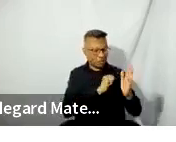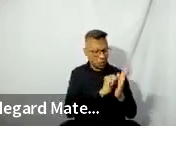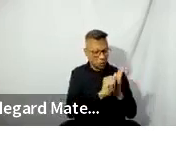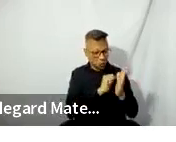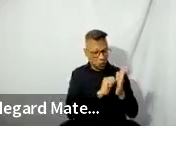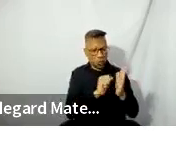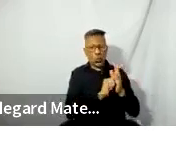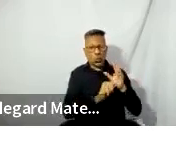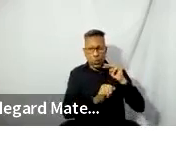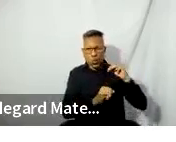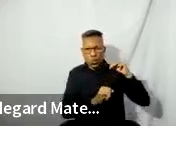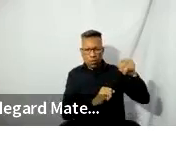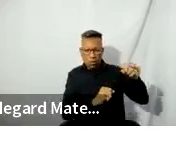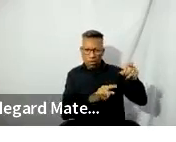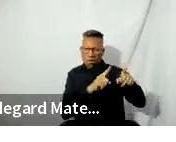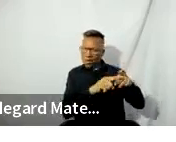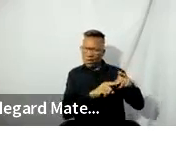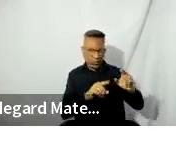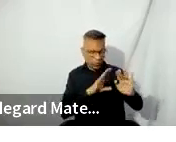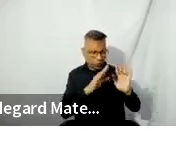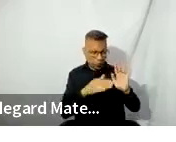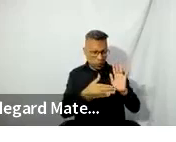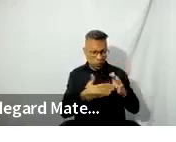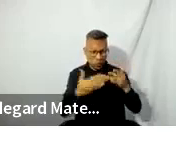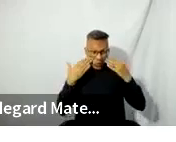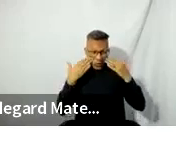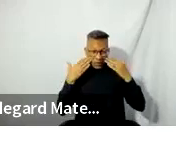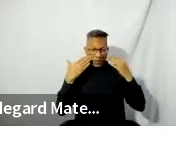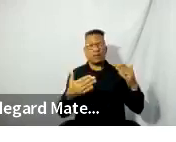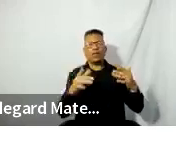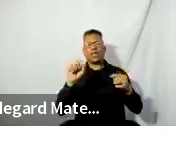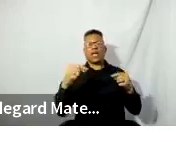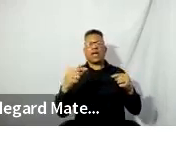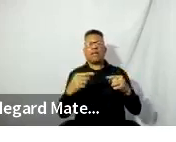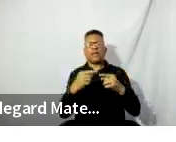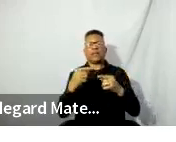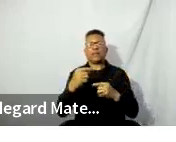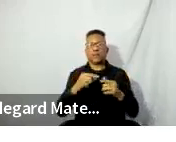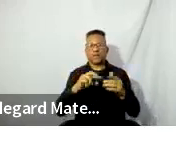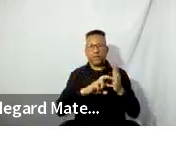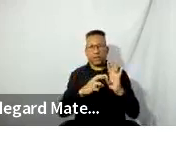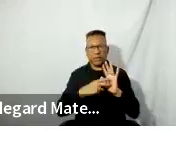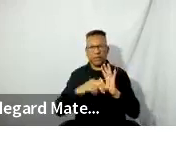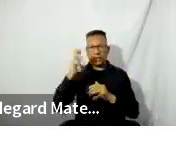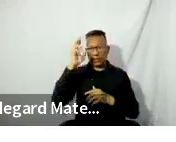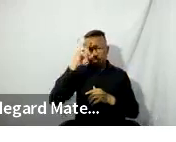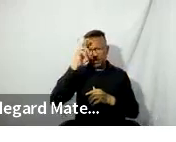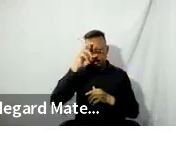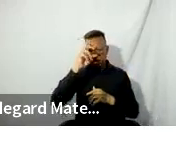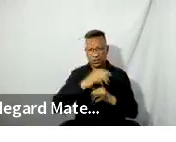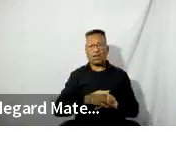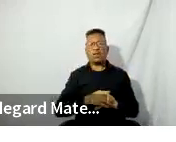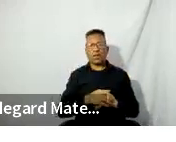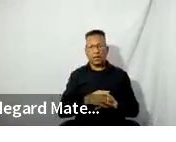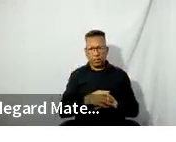of cultural development leads. So, as I said. as I said, there's an appeal to march on on this whether whether we think that t now t that is what